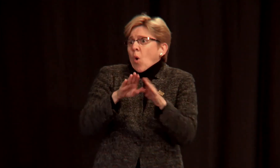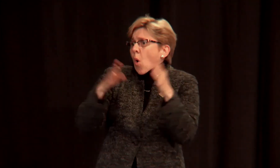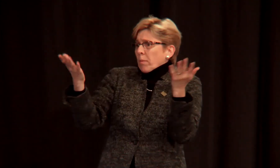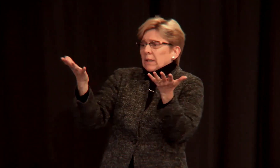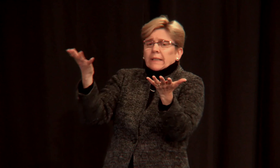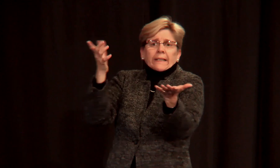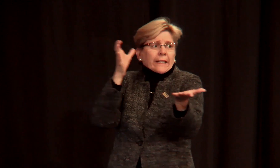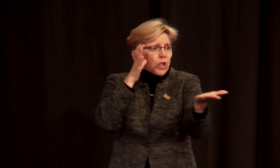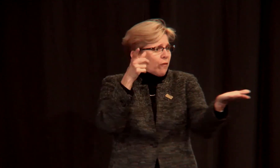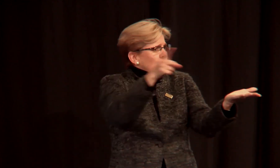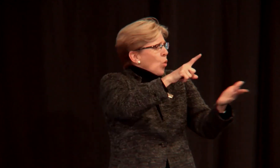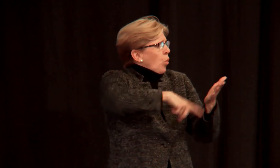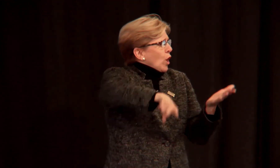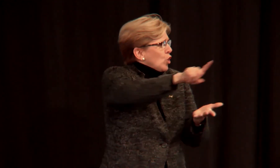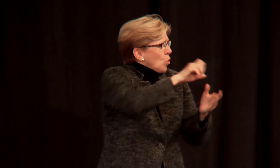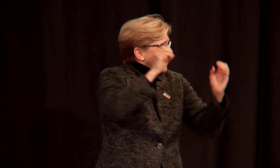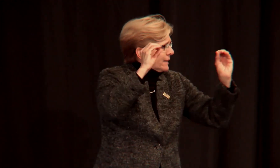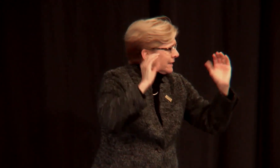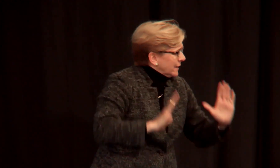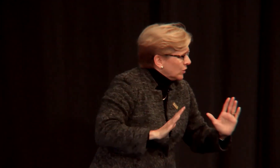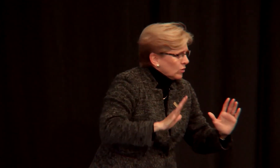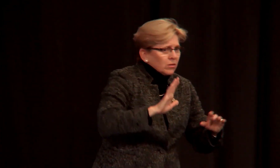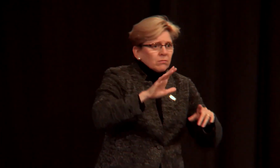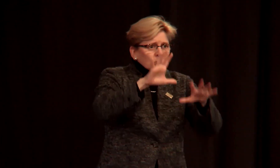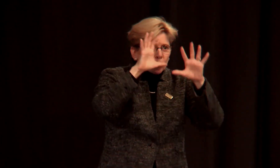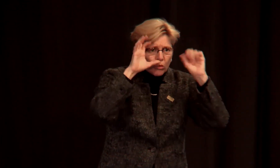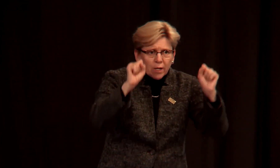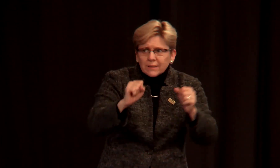We are open to hearing from all of you about what you need as teachers,